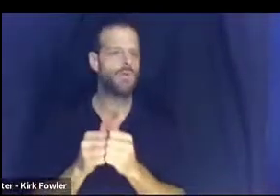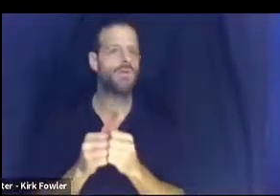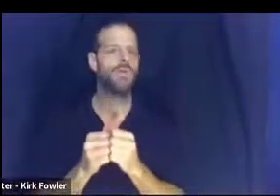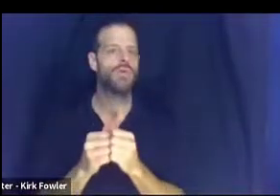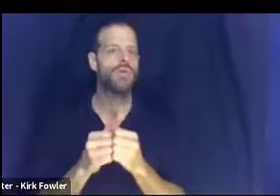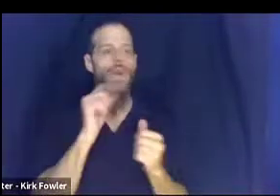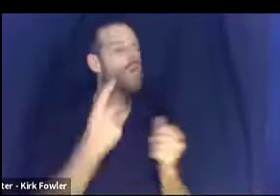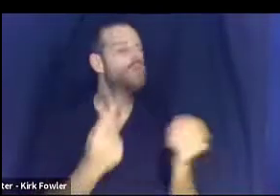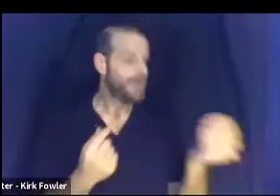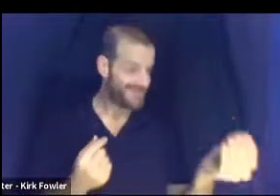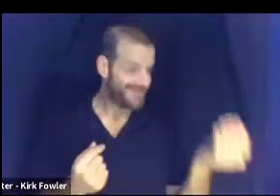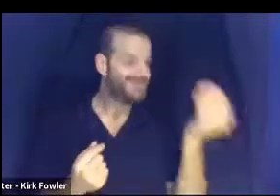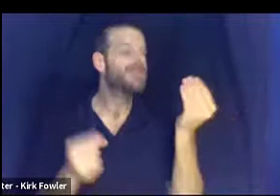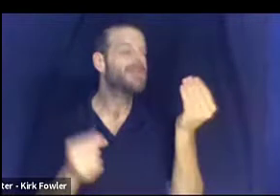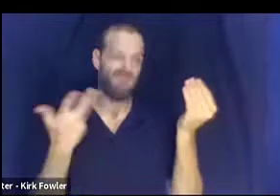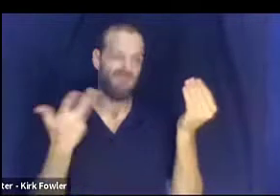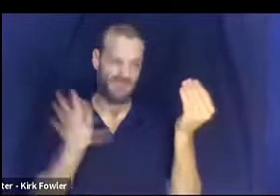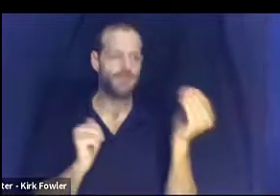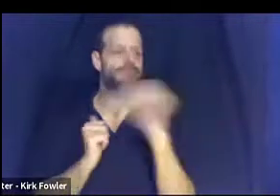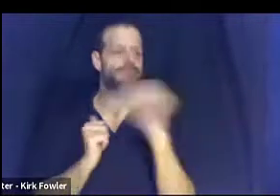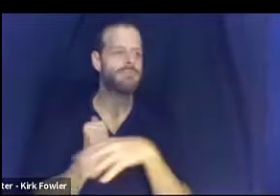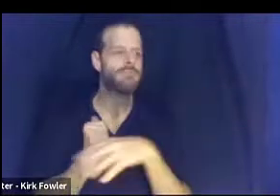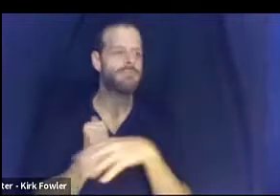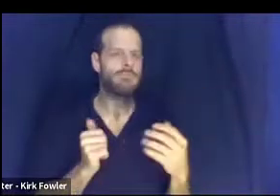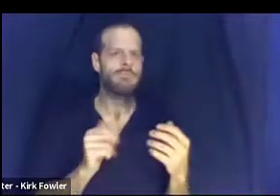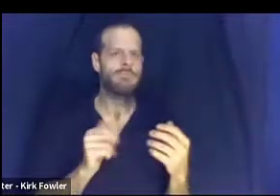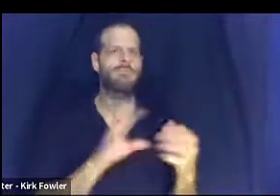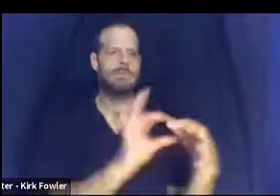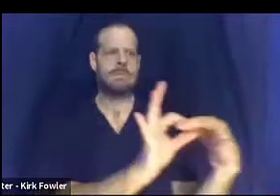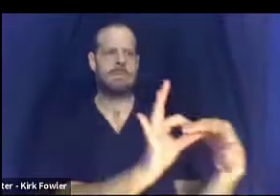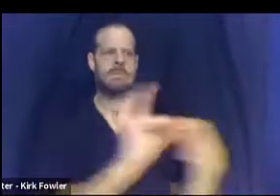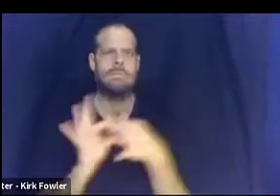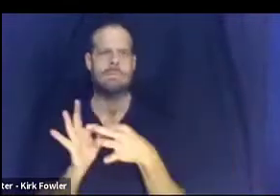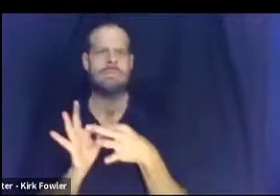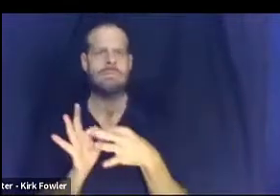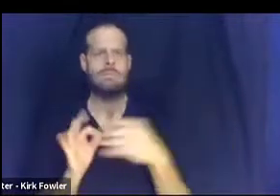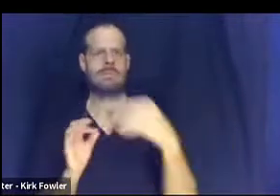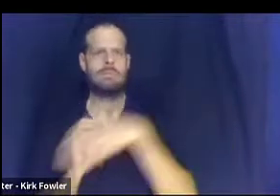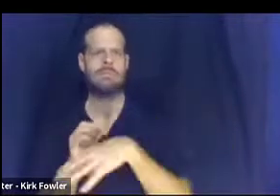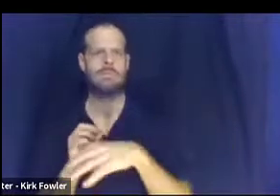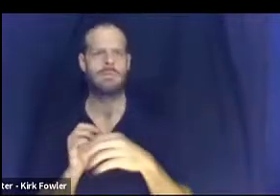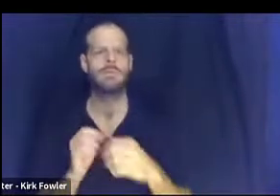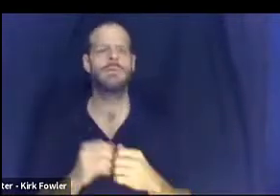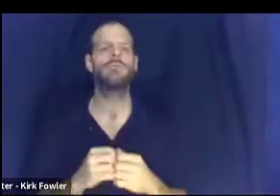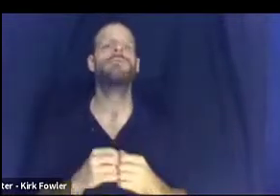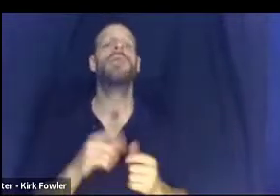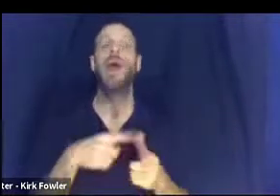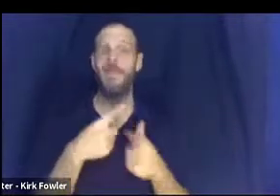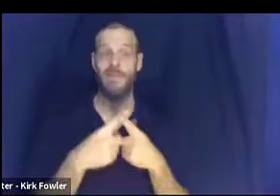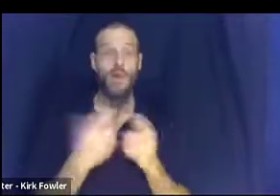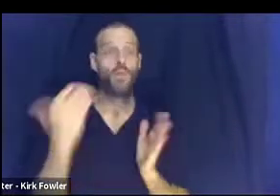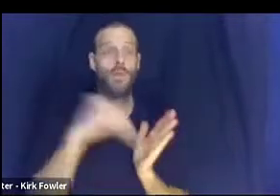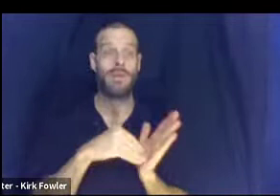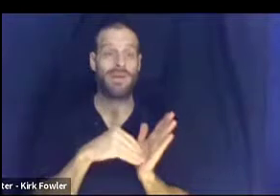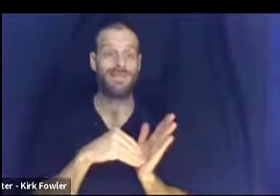"Okay, finished." Make sure that they're a part of it. And then repeat, right? So, this is for a student